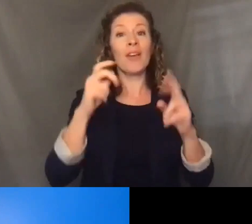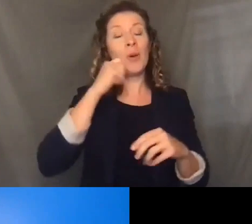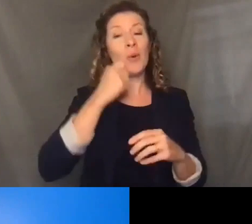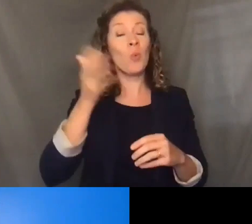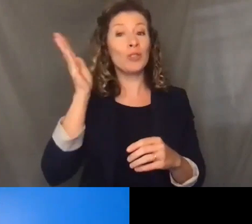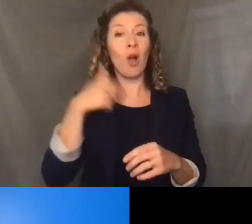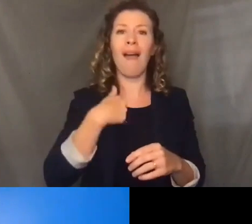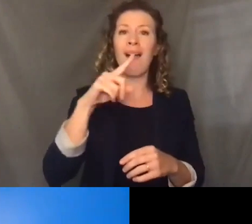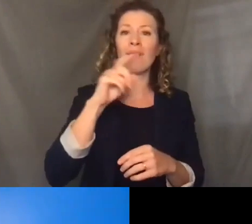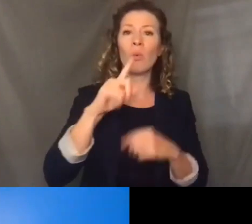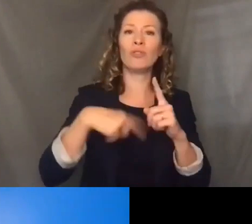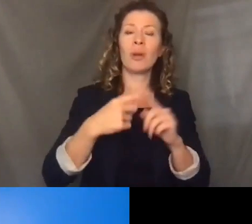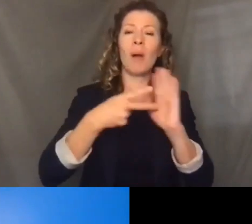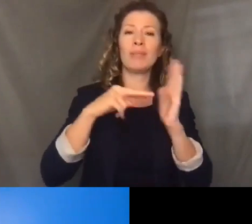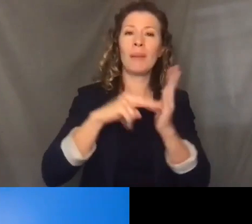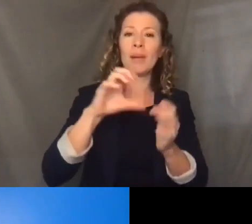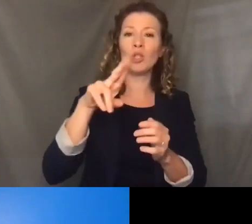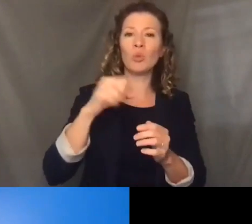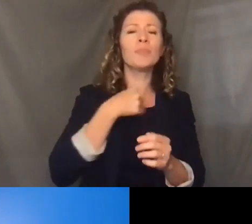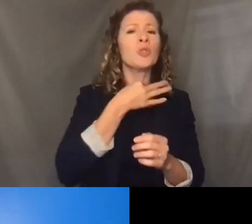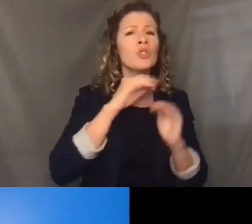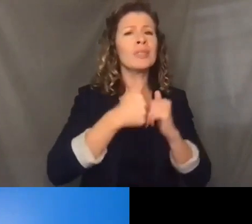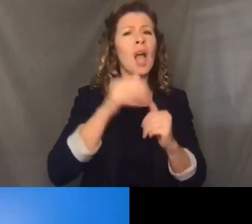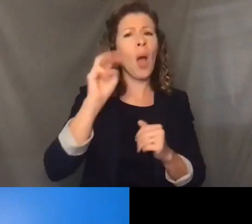i'm curious how MI is capturing semantics thank you very much